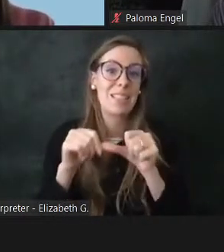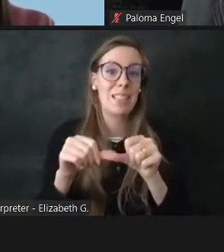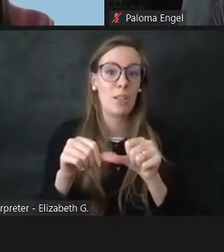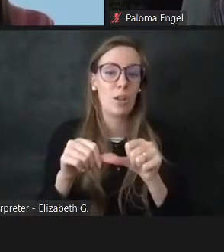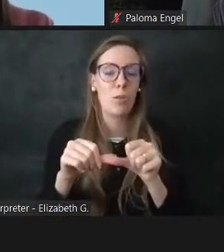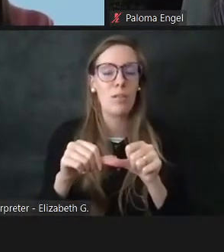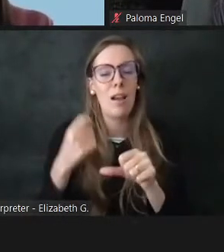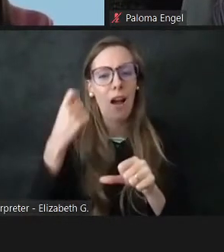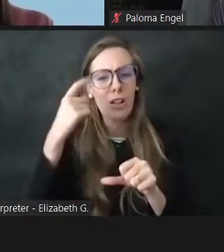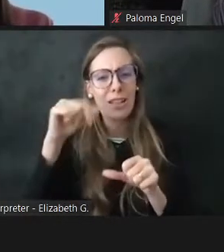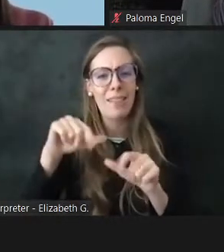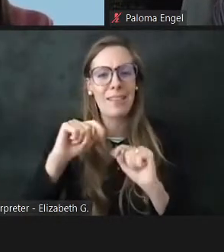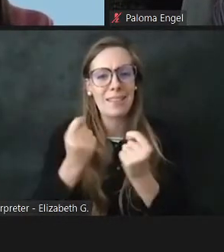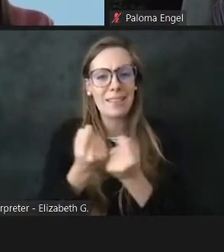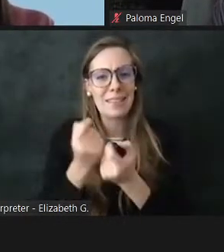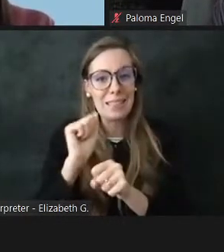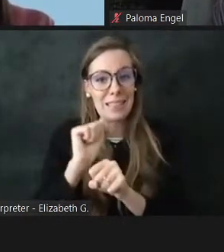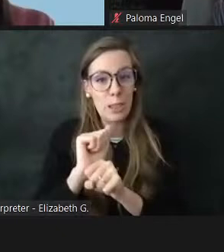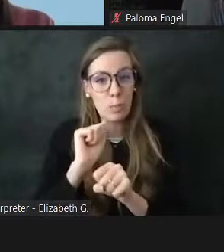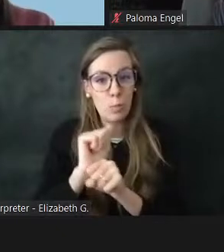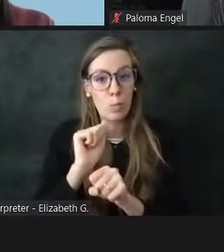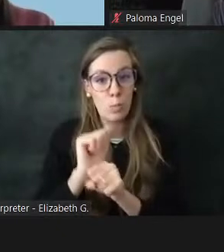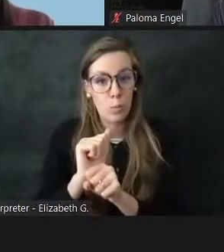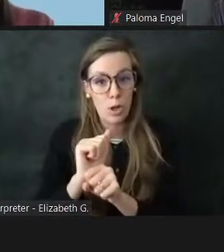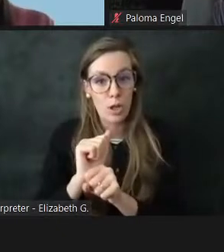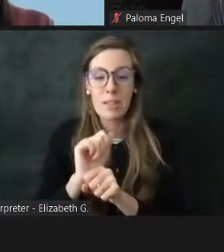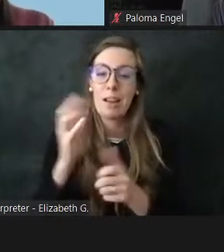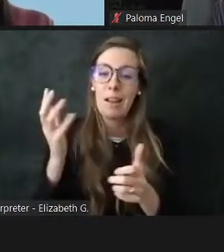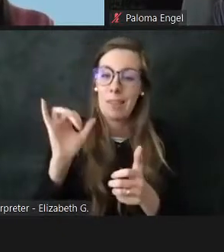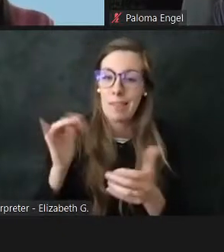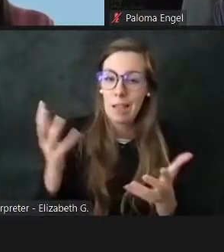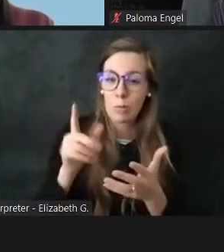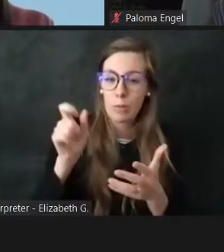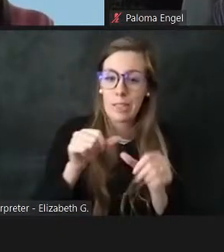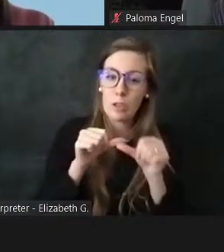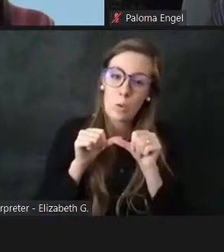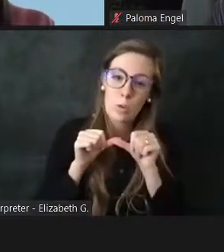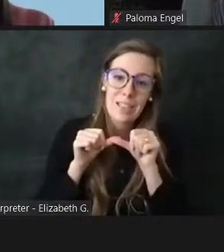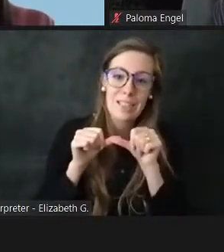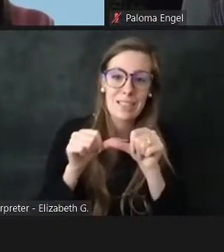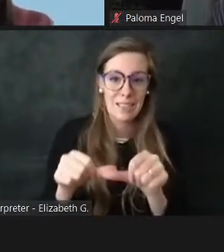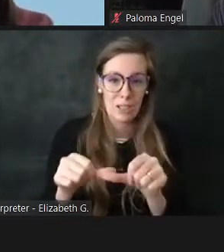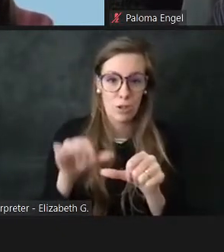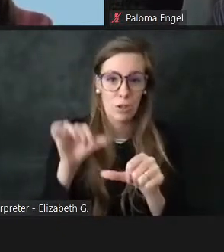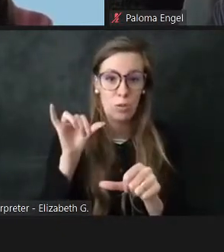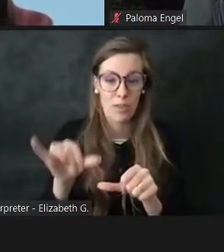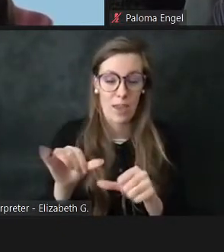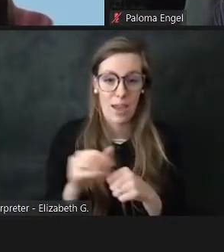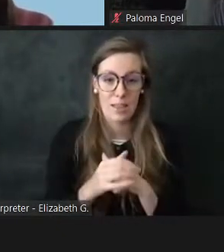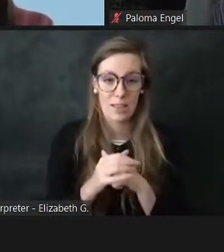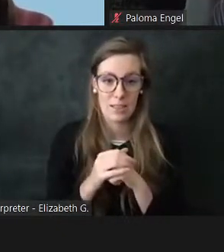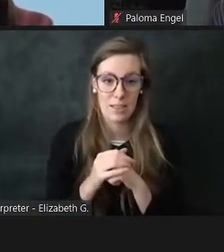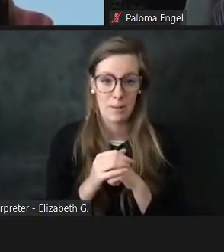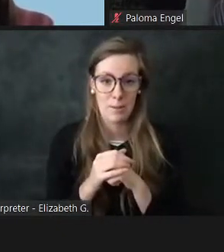That what we need to continue and assure that the that, you know, testing is